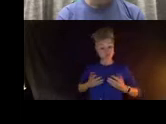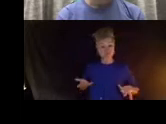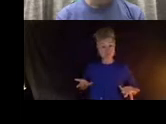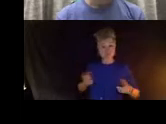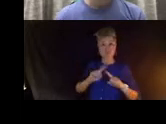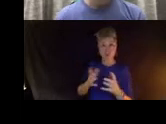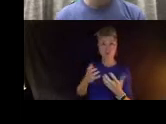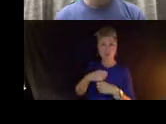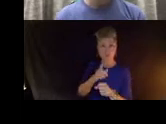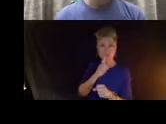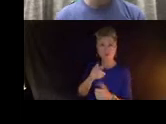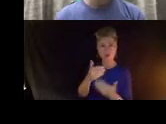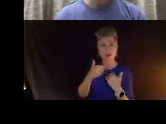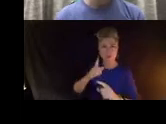just to really help identify,